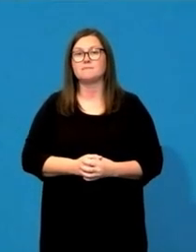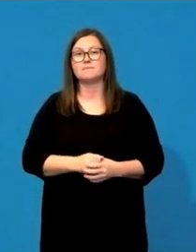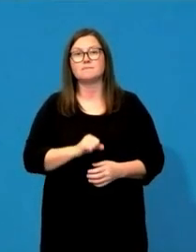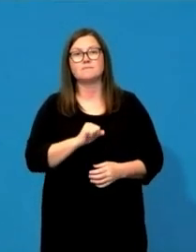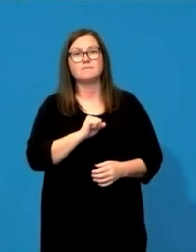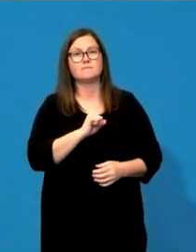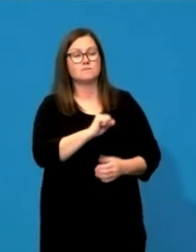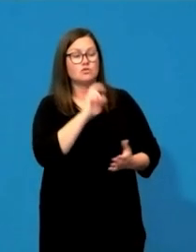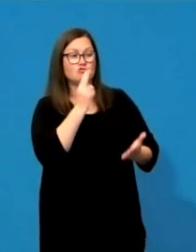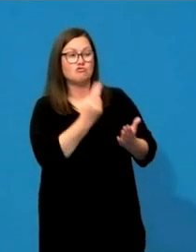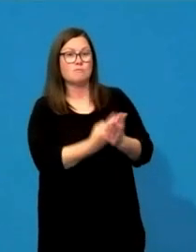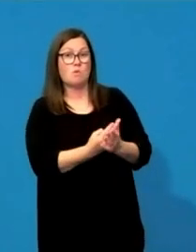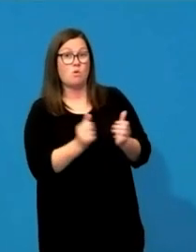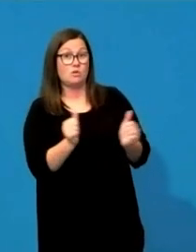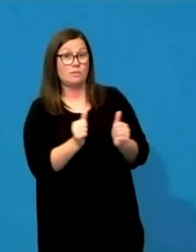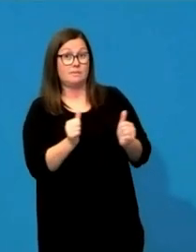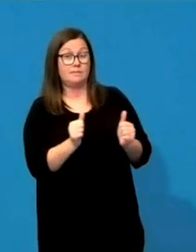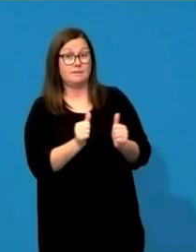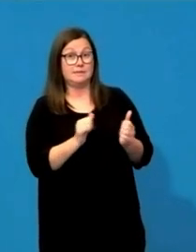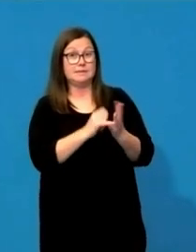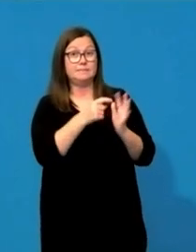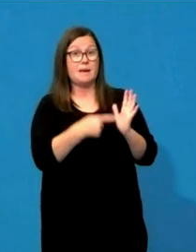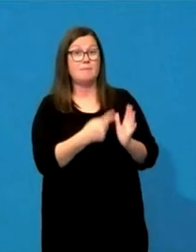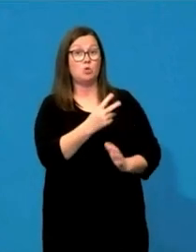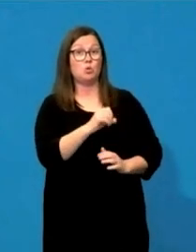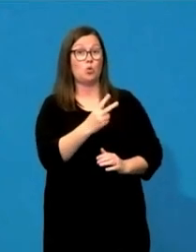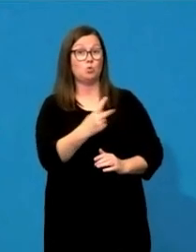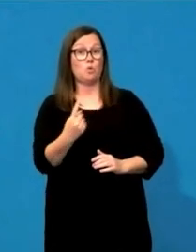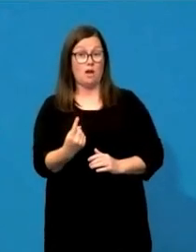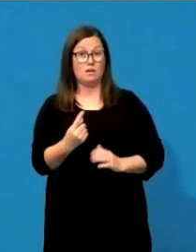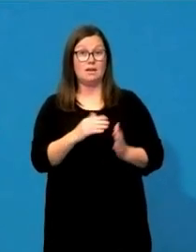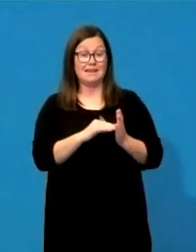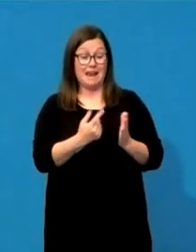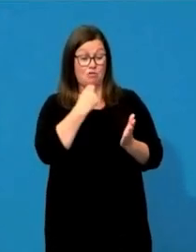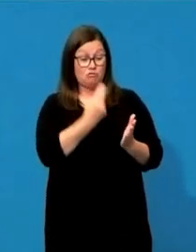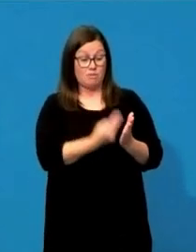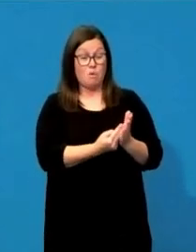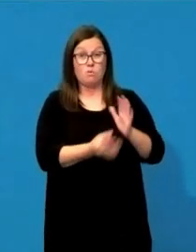September 2021. And it's now up on a website, as I understand it. Is that right? DR RICE: Yes, that's right.